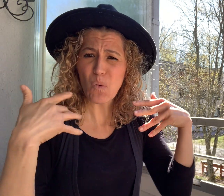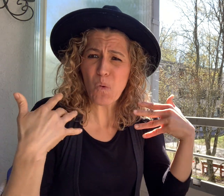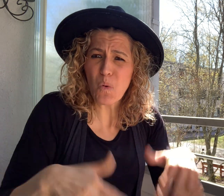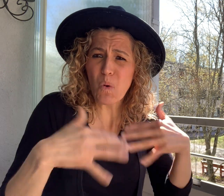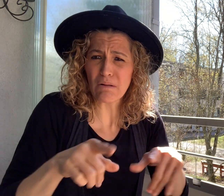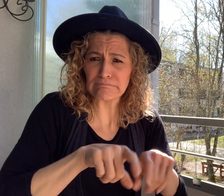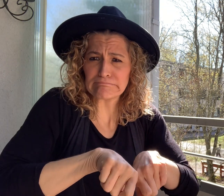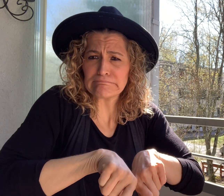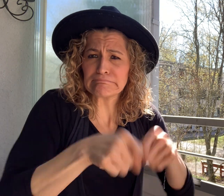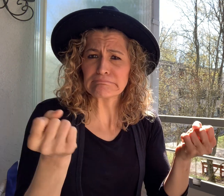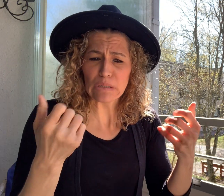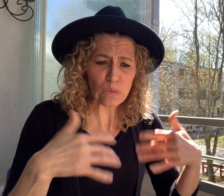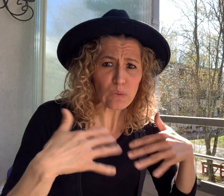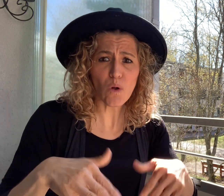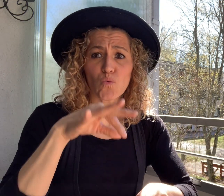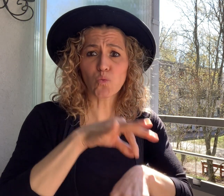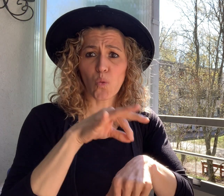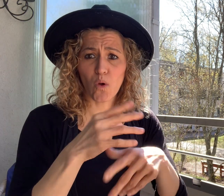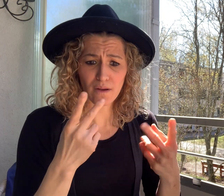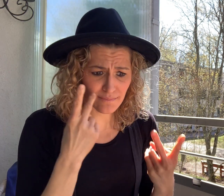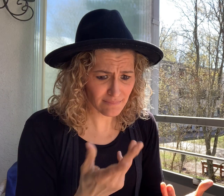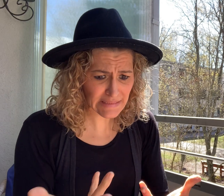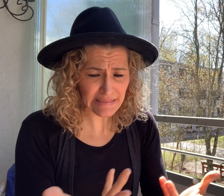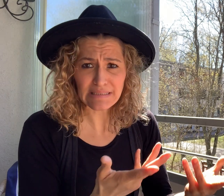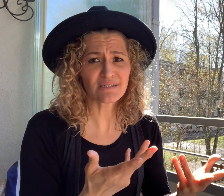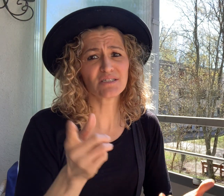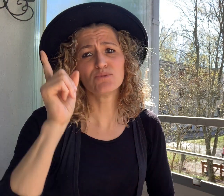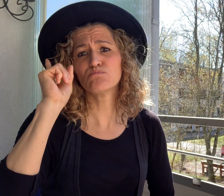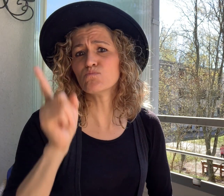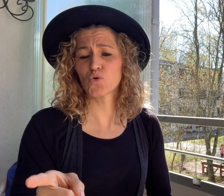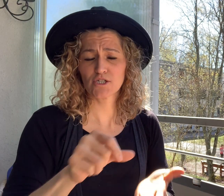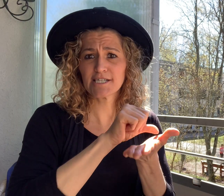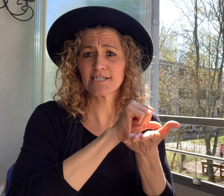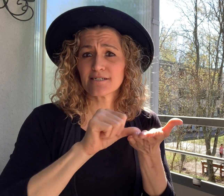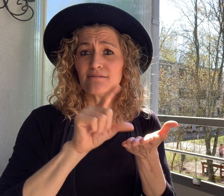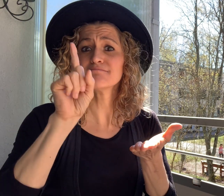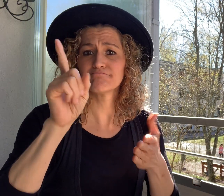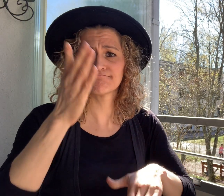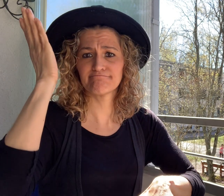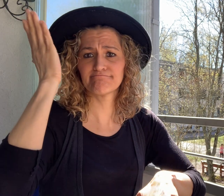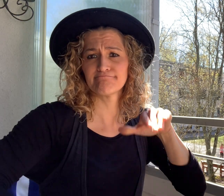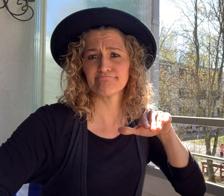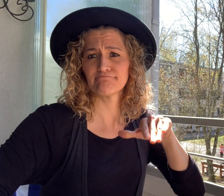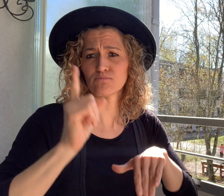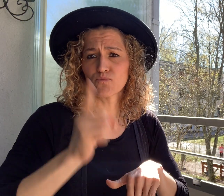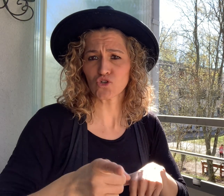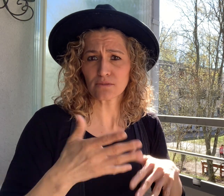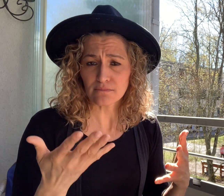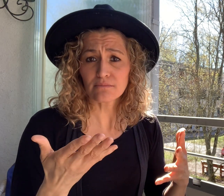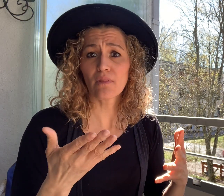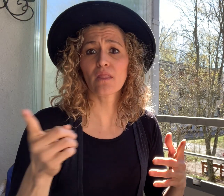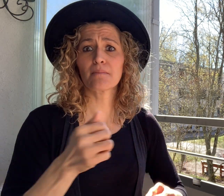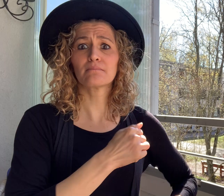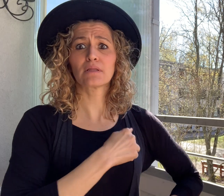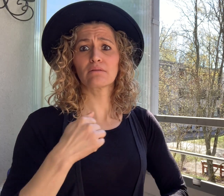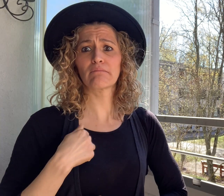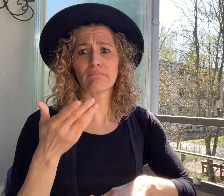doctors had to amputate. The military explained that they tried